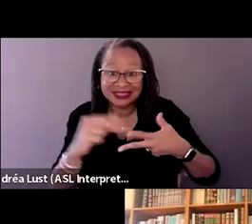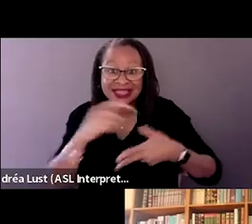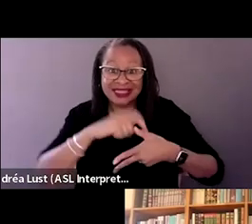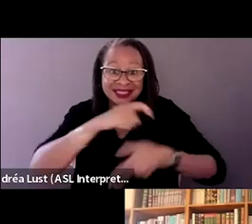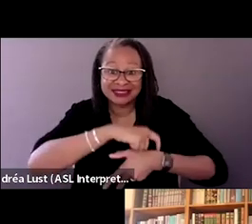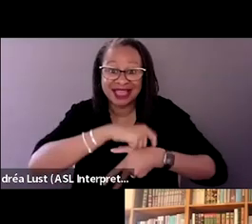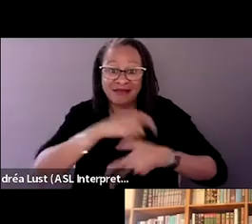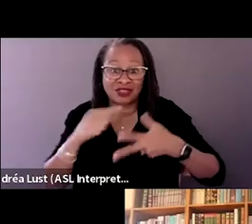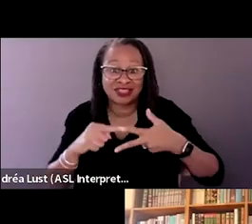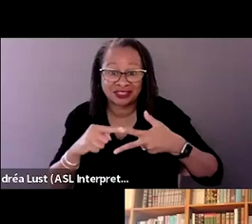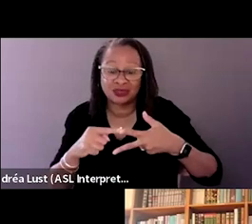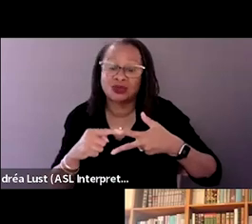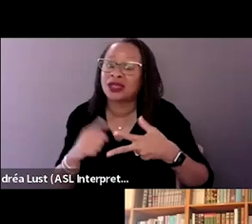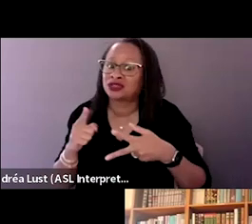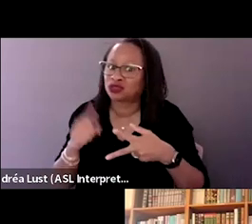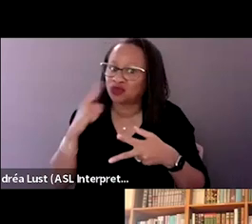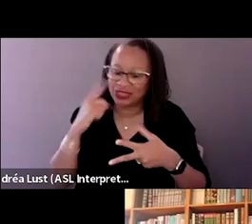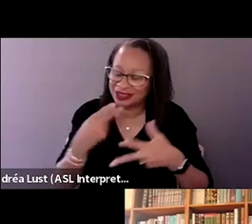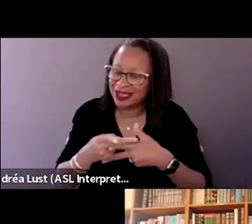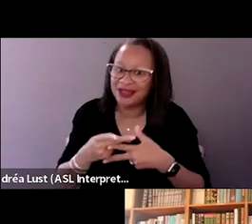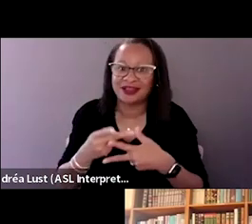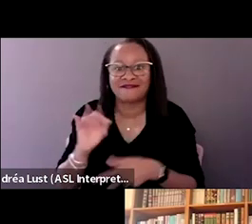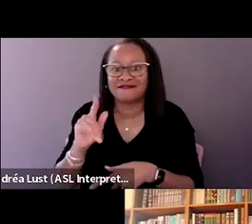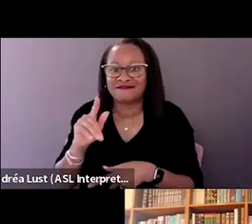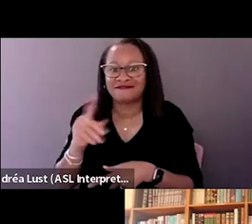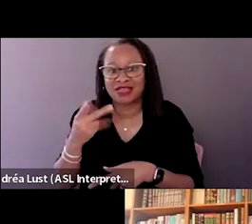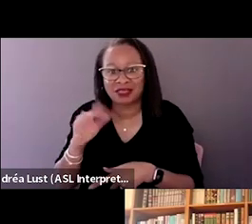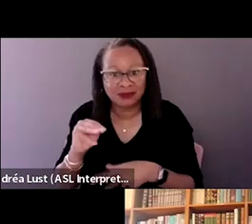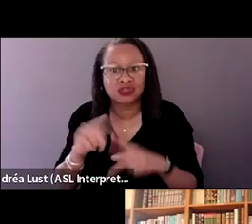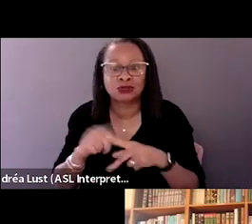to be broadcasted on prime time, second time of the evening,